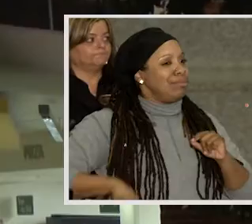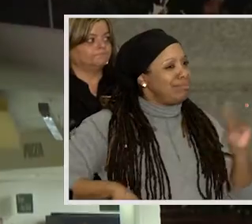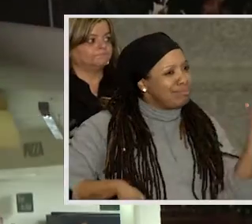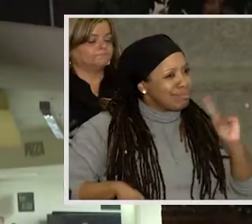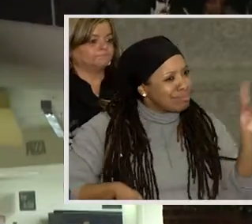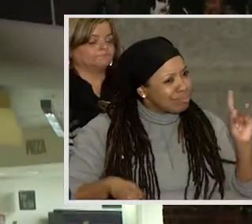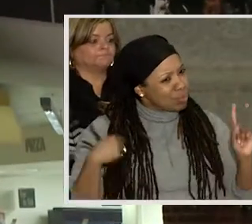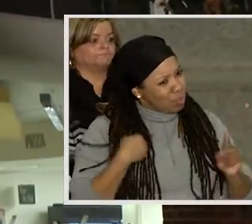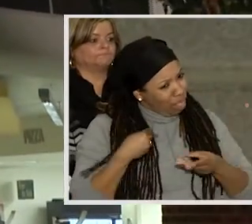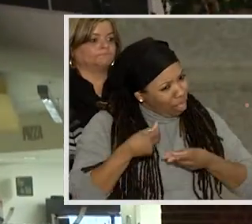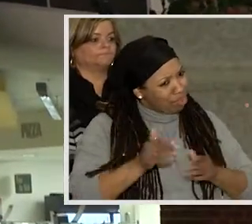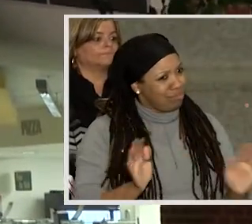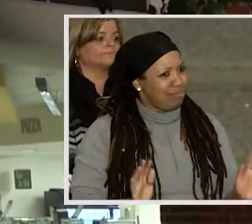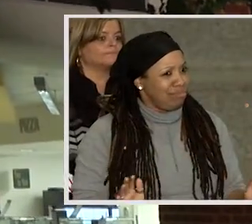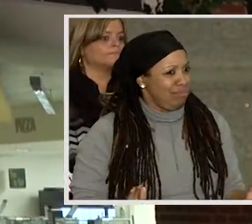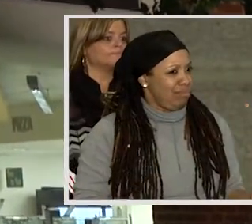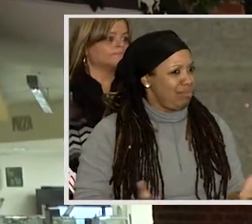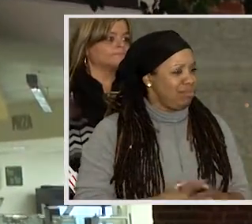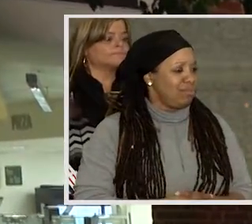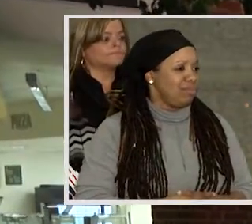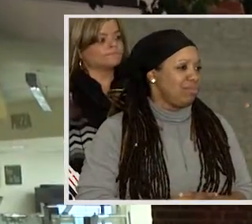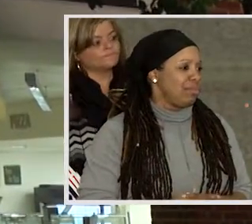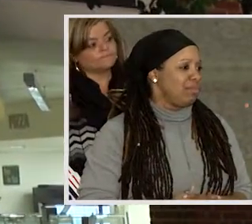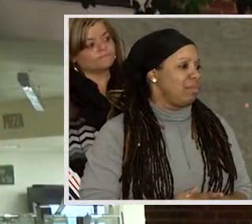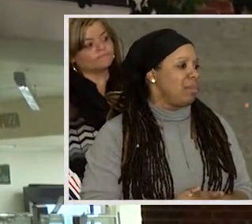LET'S GO OVER TO TABLE 9.